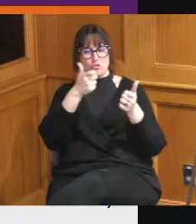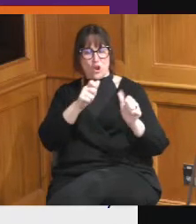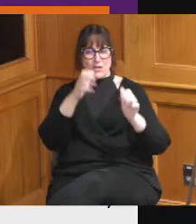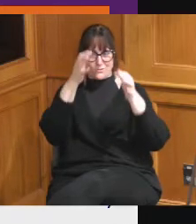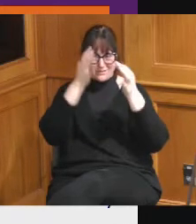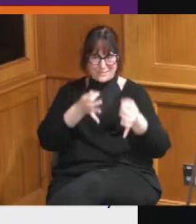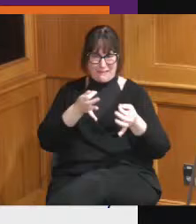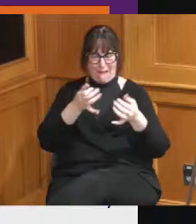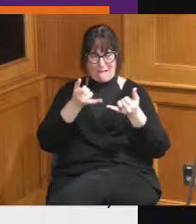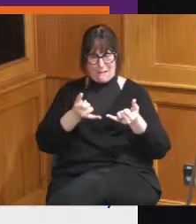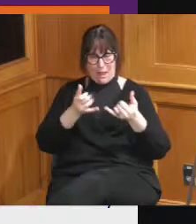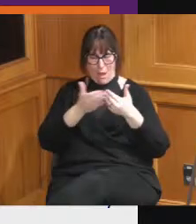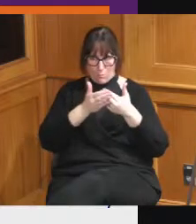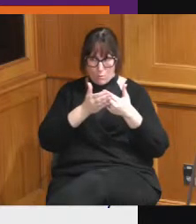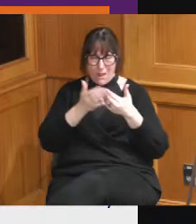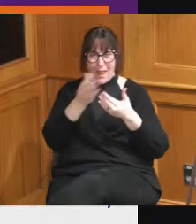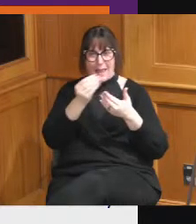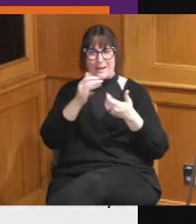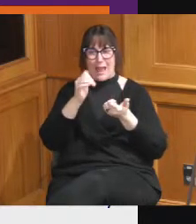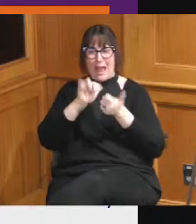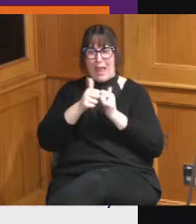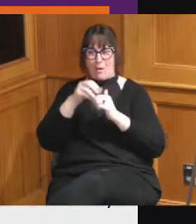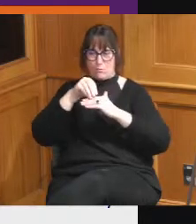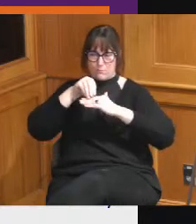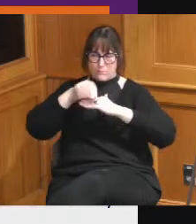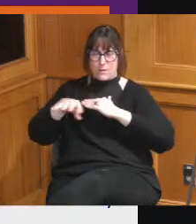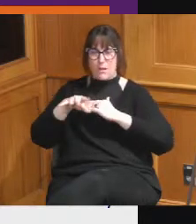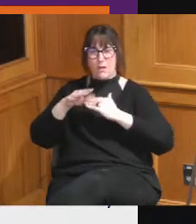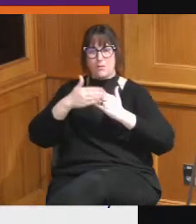that they're going to have to you know about whether to make the first step of investment